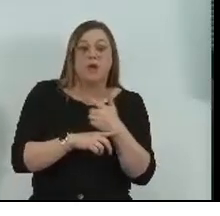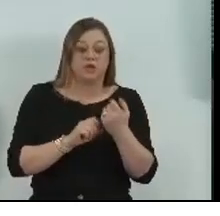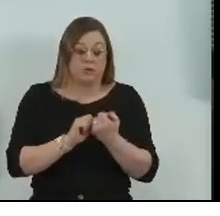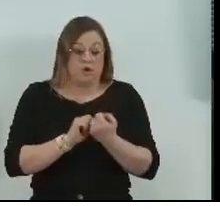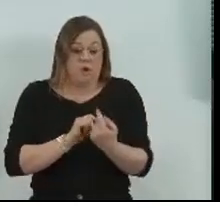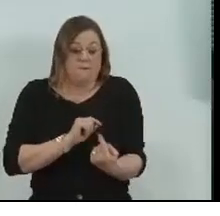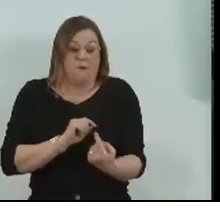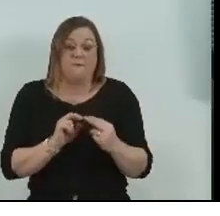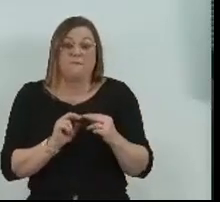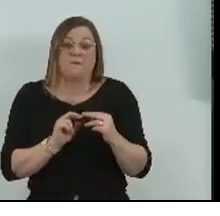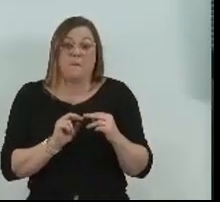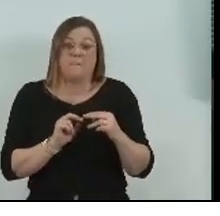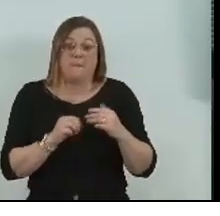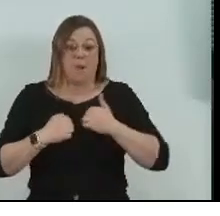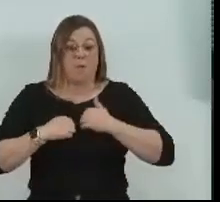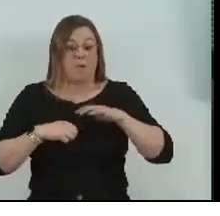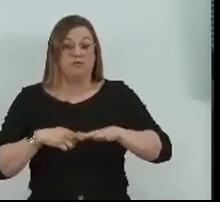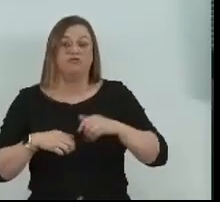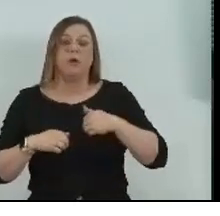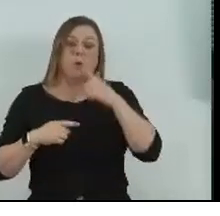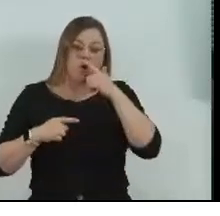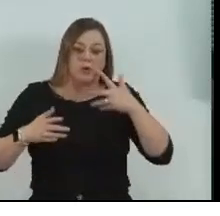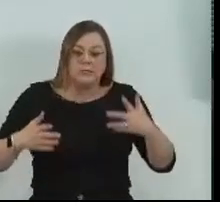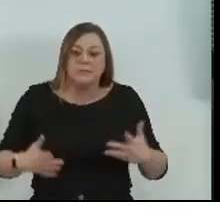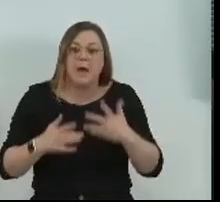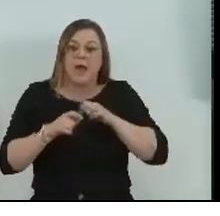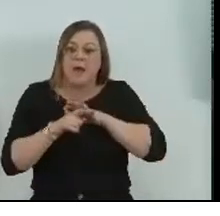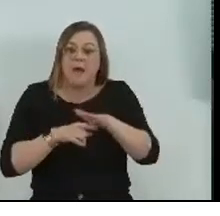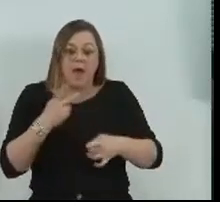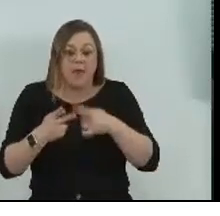that we can inspire another generation. And in 1020 years time, we'll have more